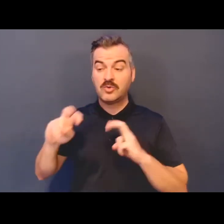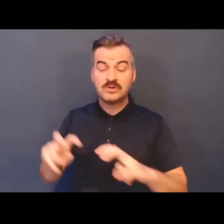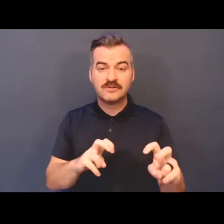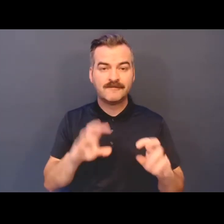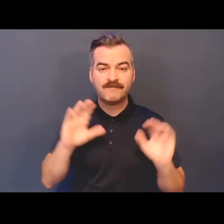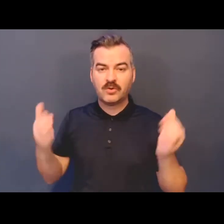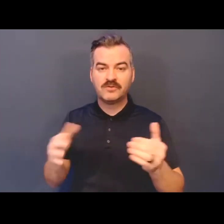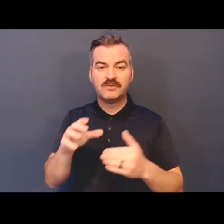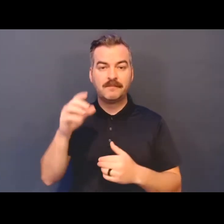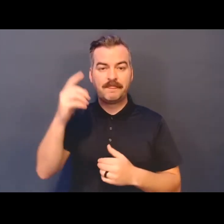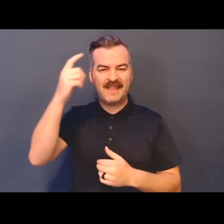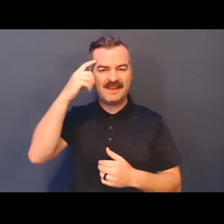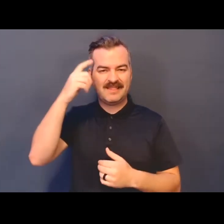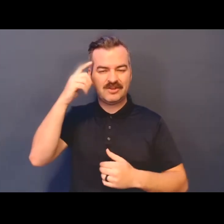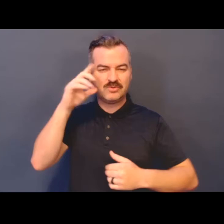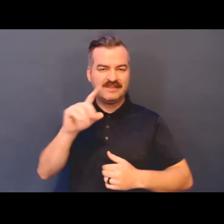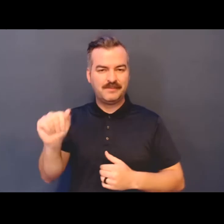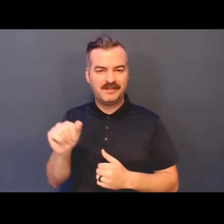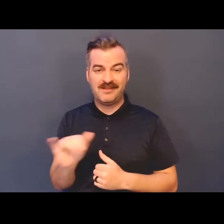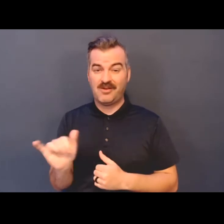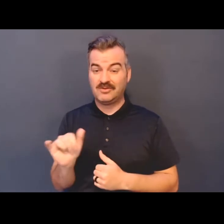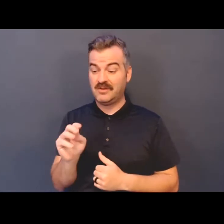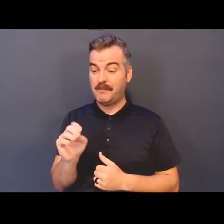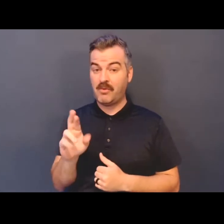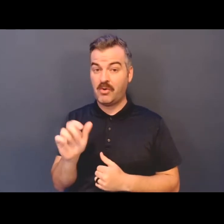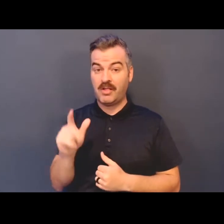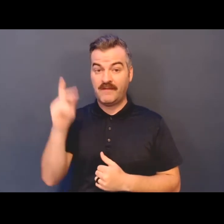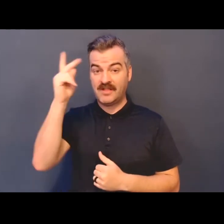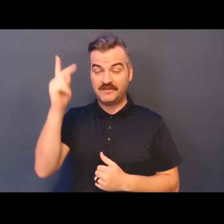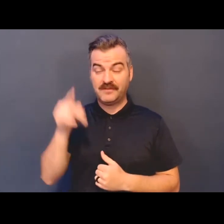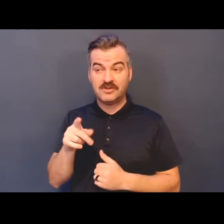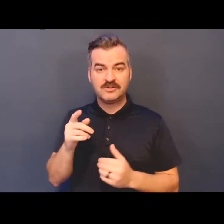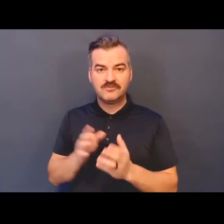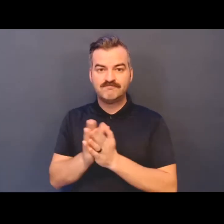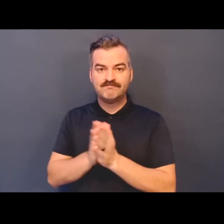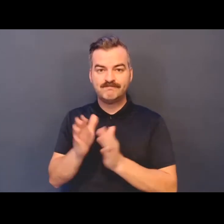disability and moral philosophy. In particular, she's interested in the value, relationships